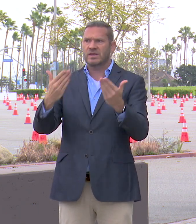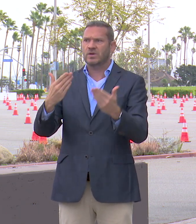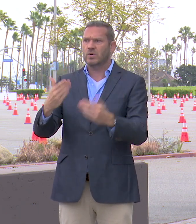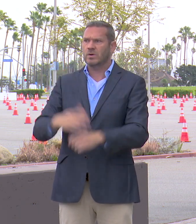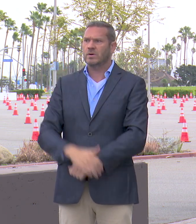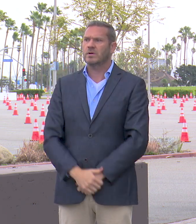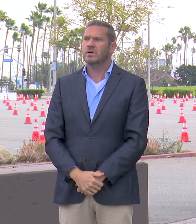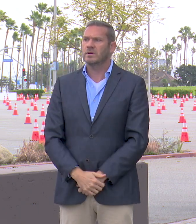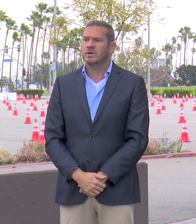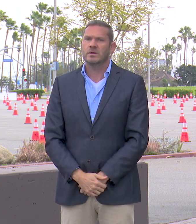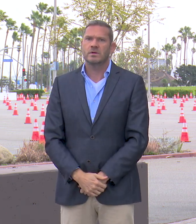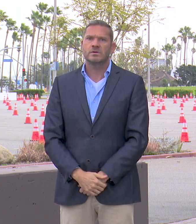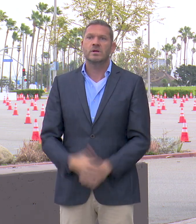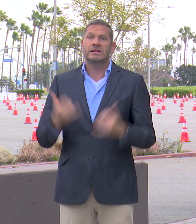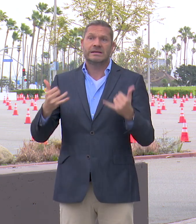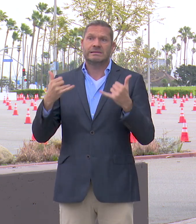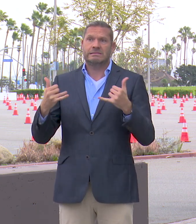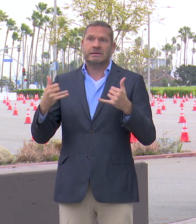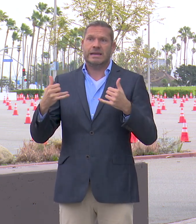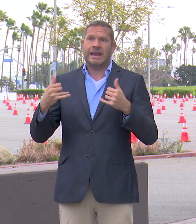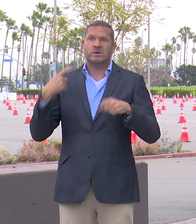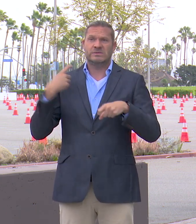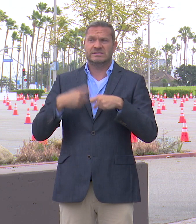Oh yeah, we're going to do the Spanish interpretation.